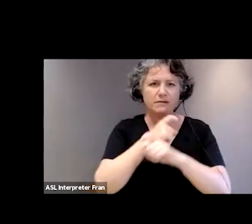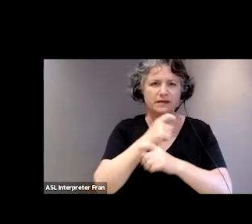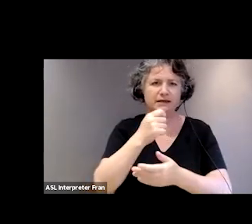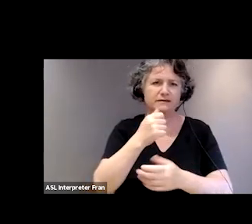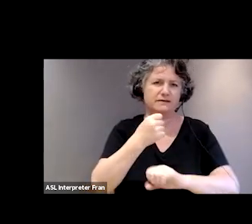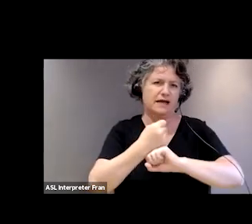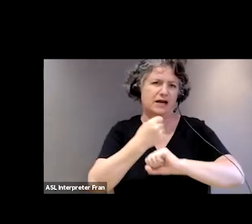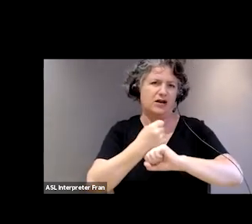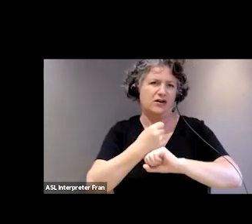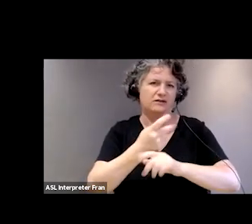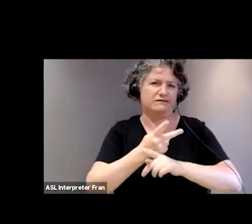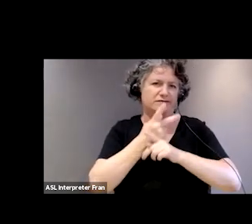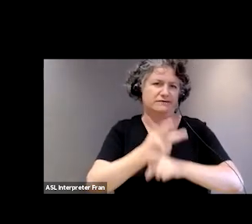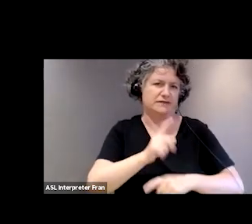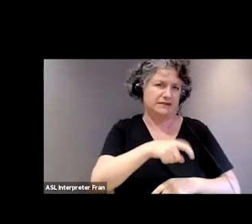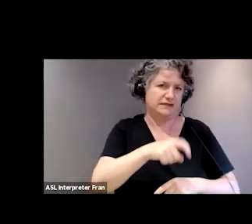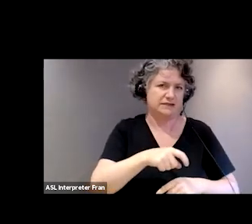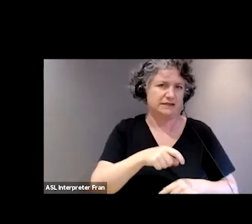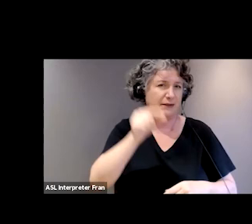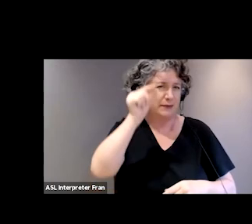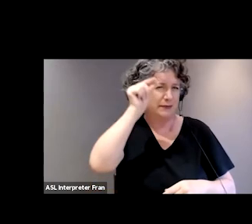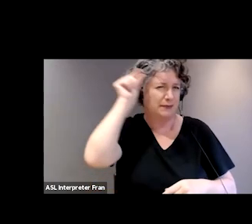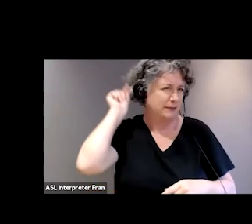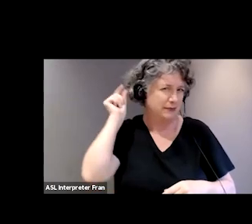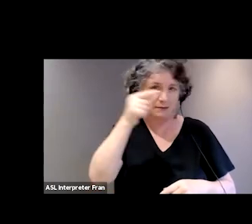Hi, my name is John Mossa, I am the independent living skills coordinator at the